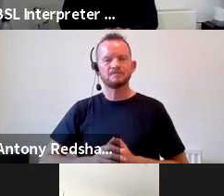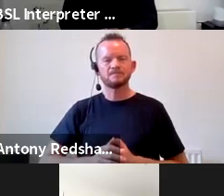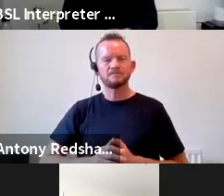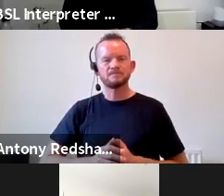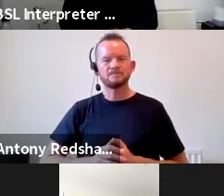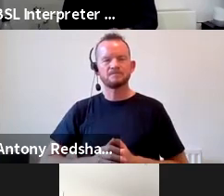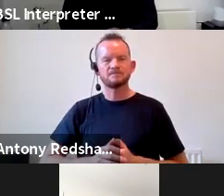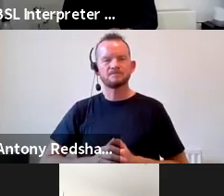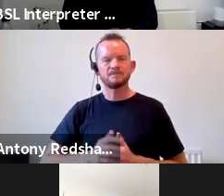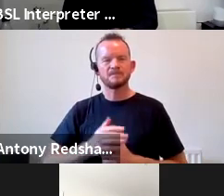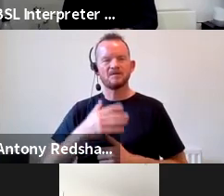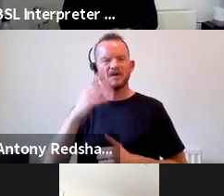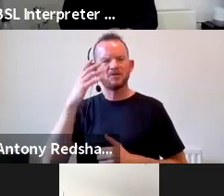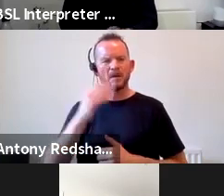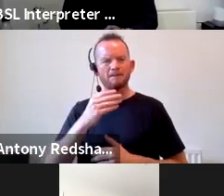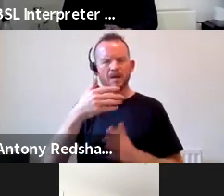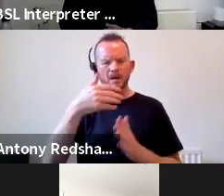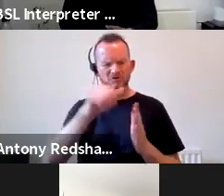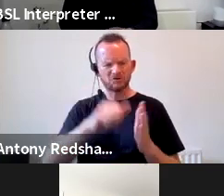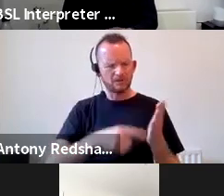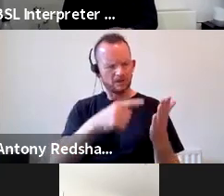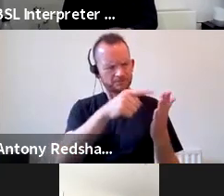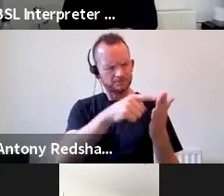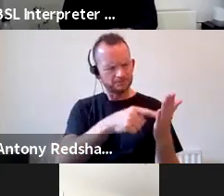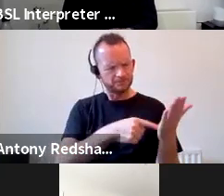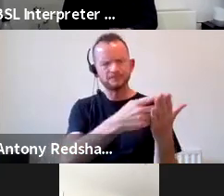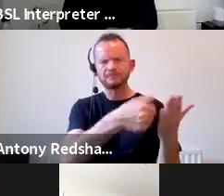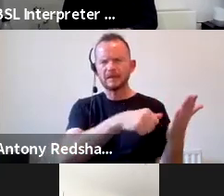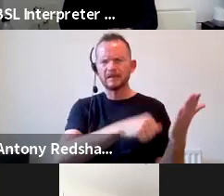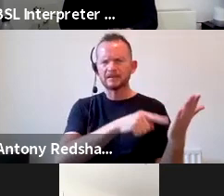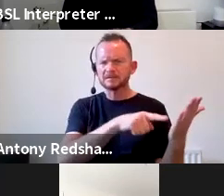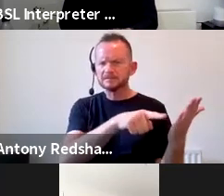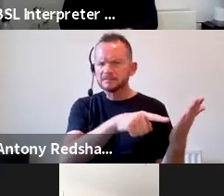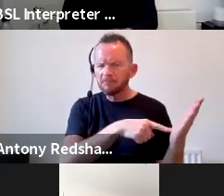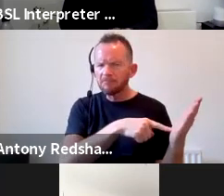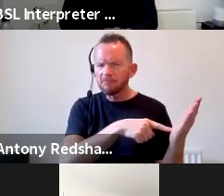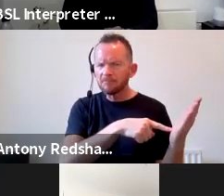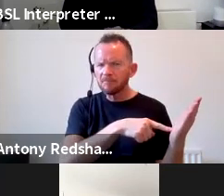If I remember rightly for my agenda